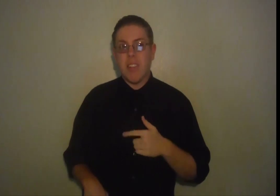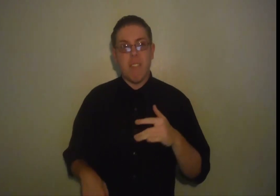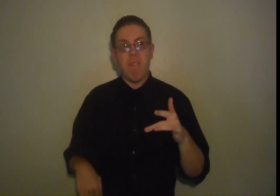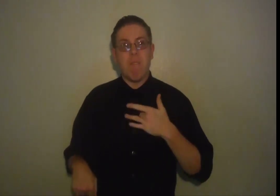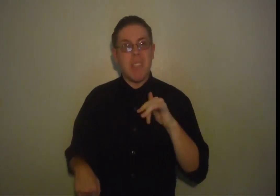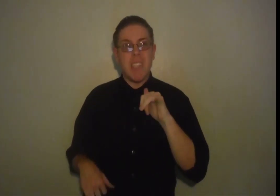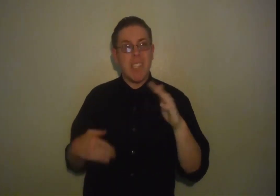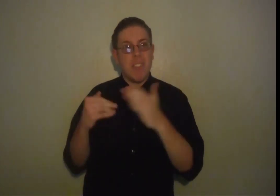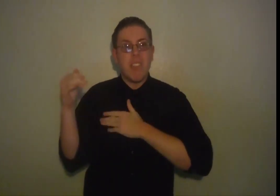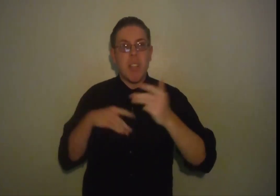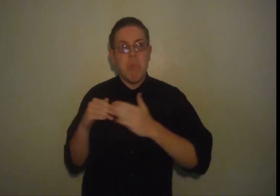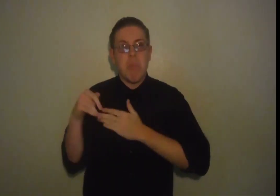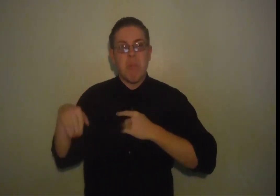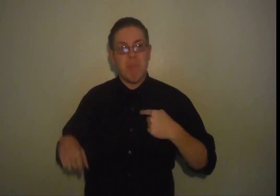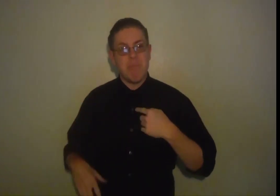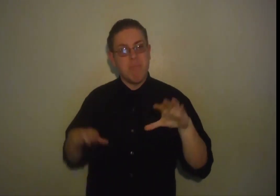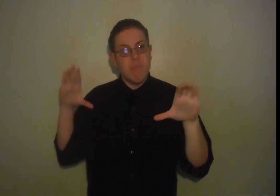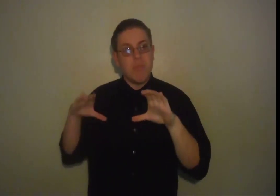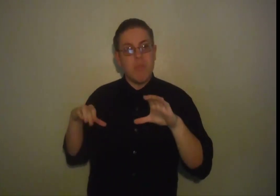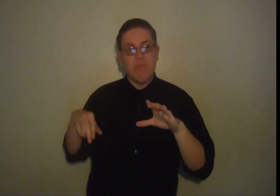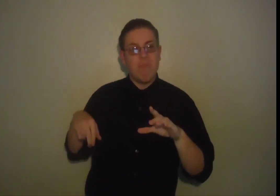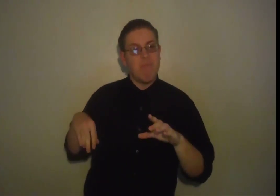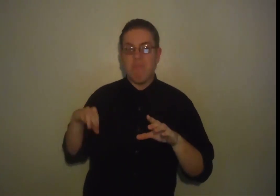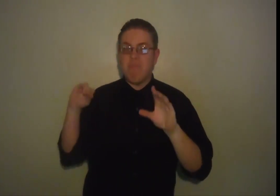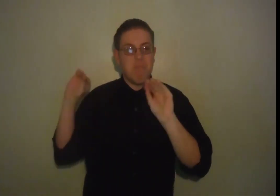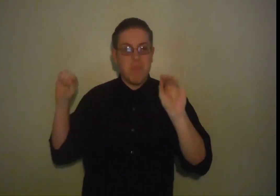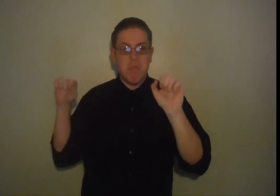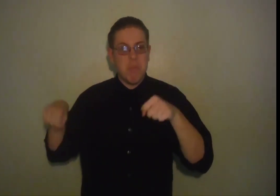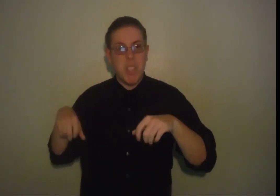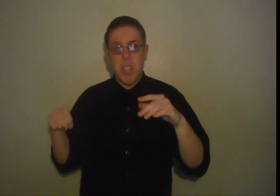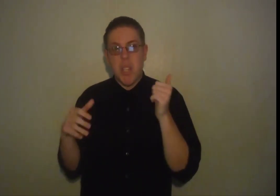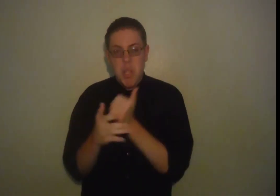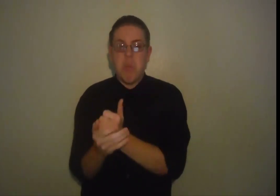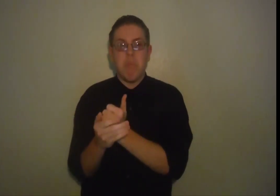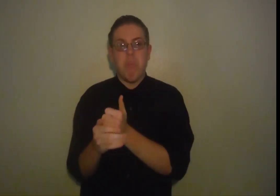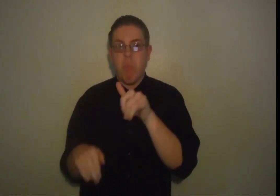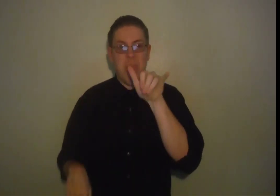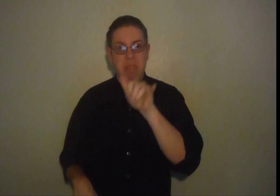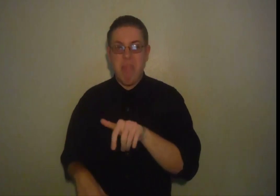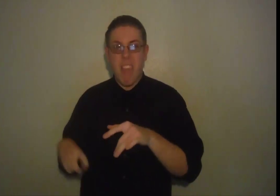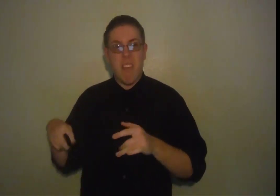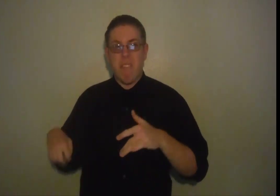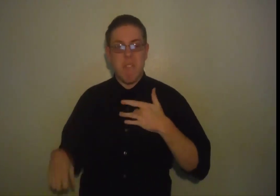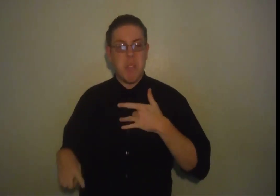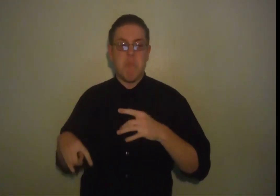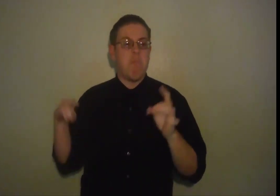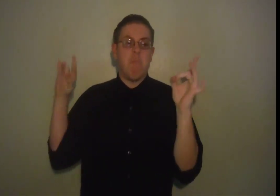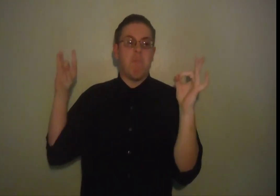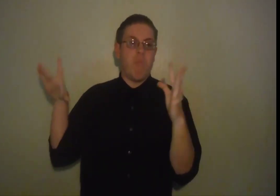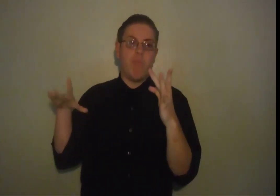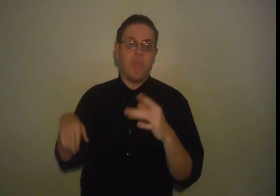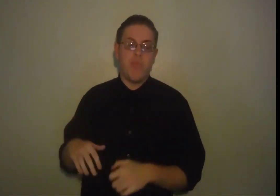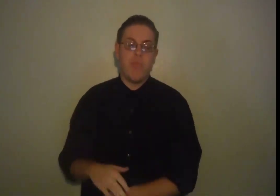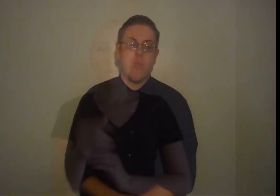[Despite everything I did.] That helplessness was traumatizing.